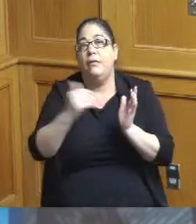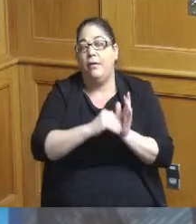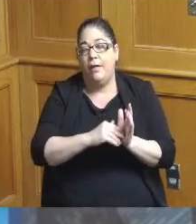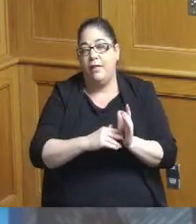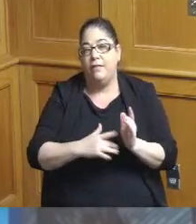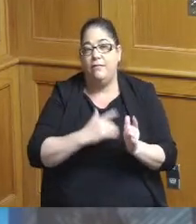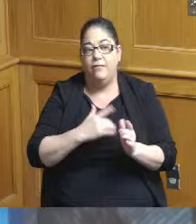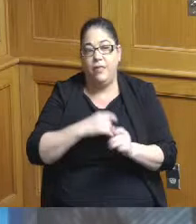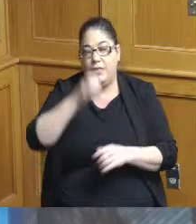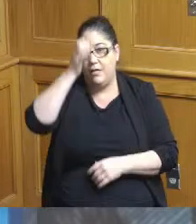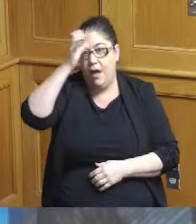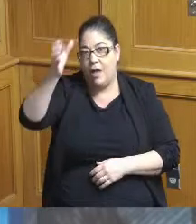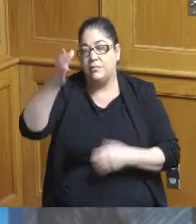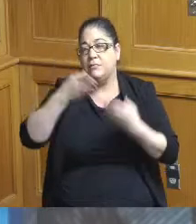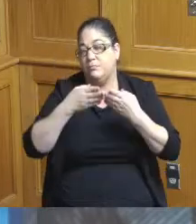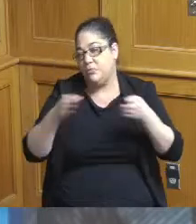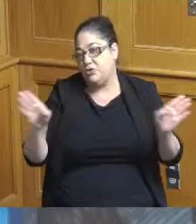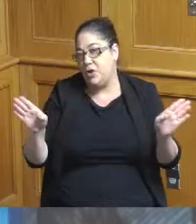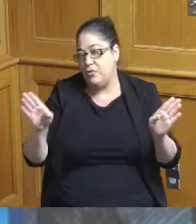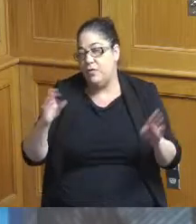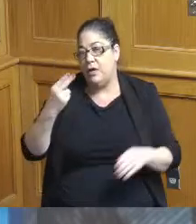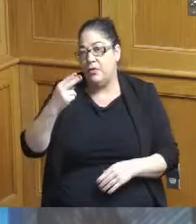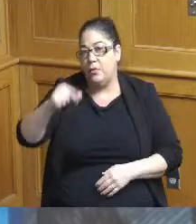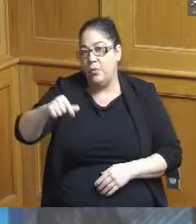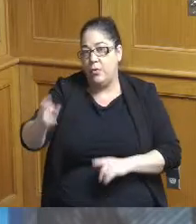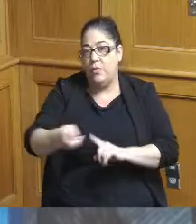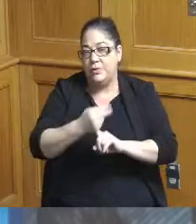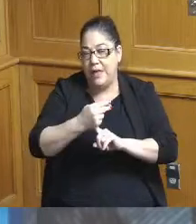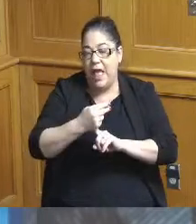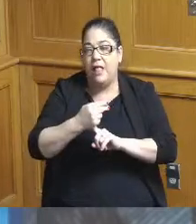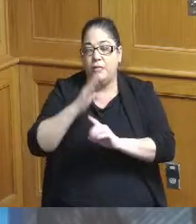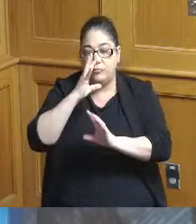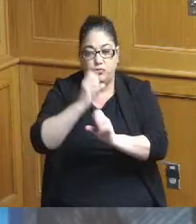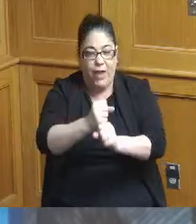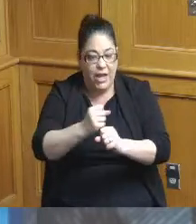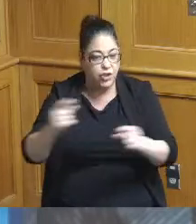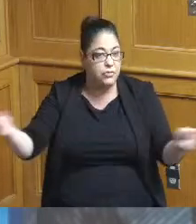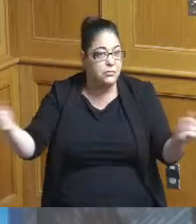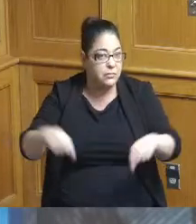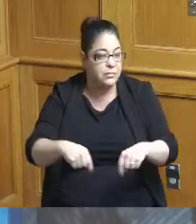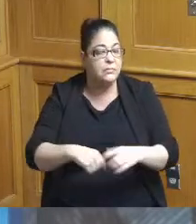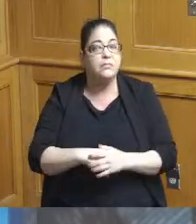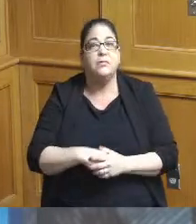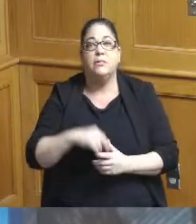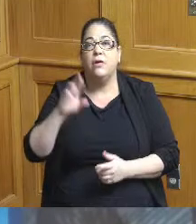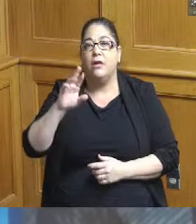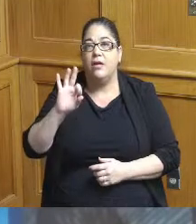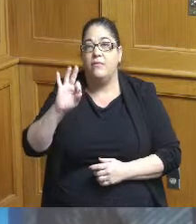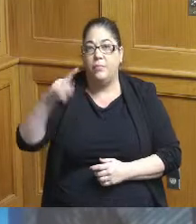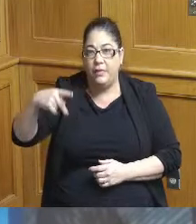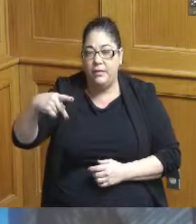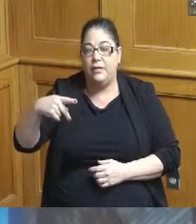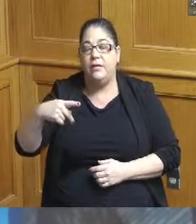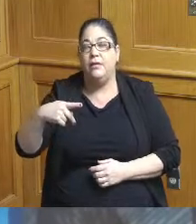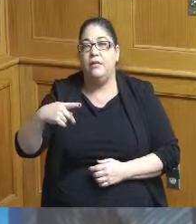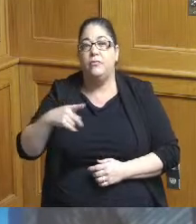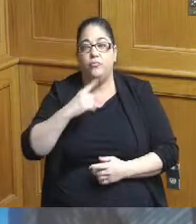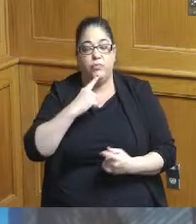the concept generally headquarter Hotel attraction uh RFP went out responses received we're getting